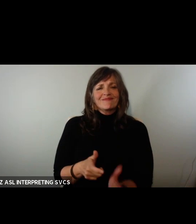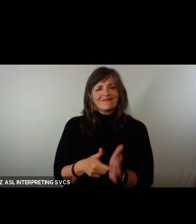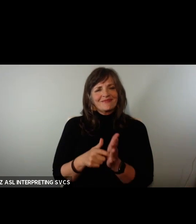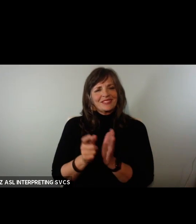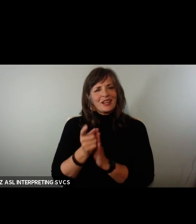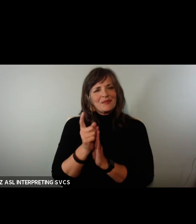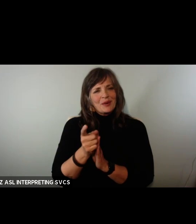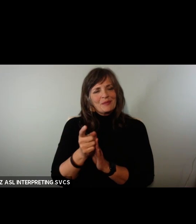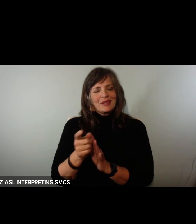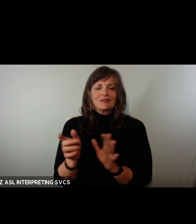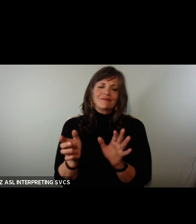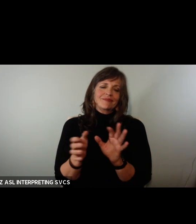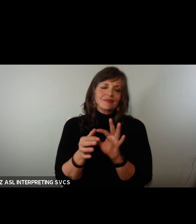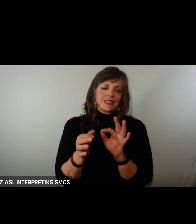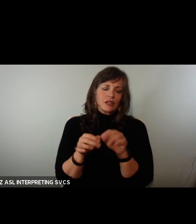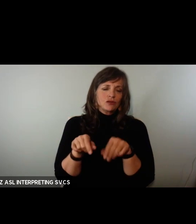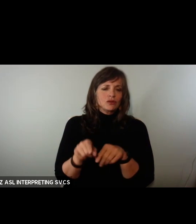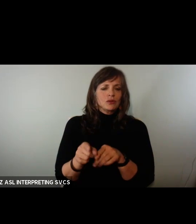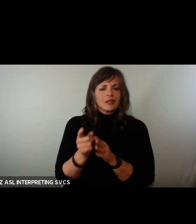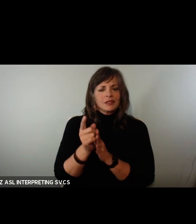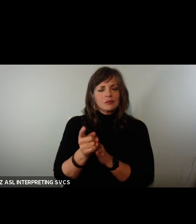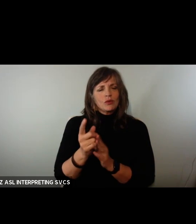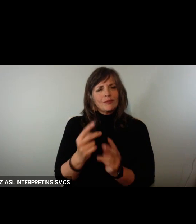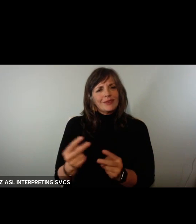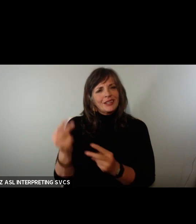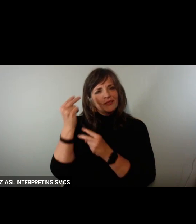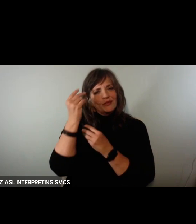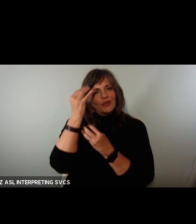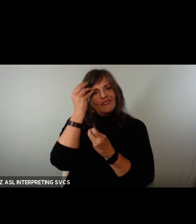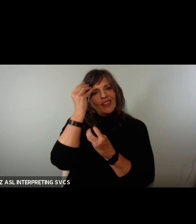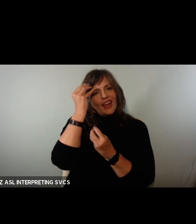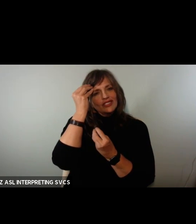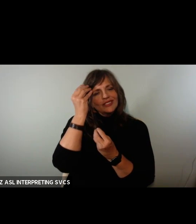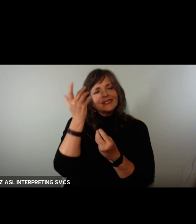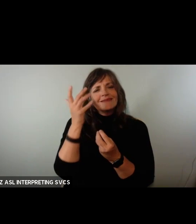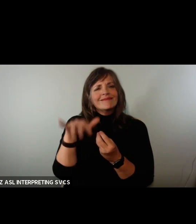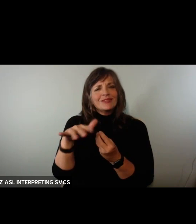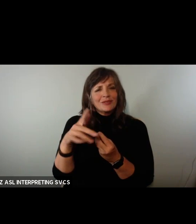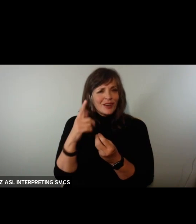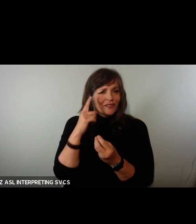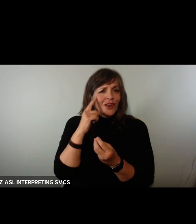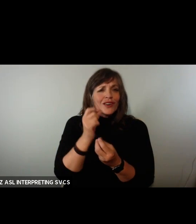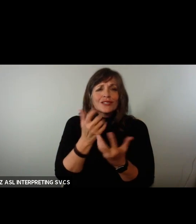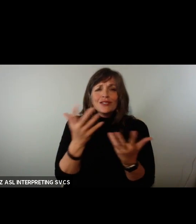while we're in this space of reflection, we've already heard so much great information.